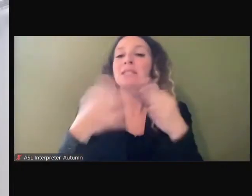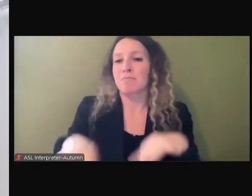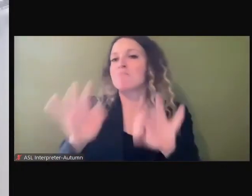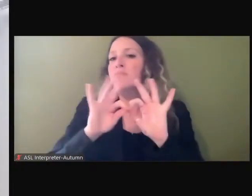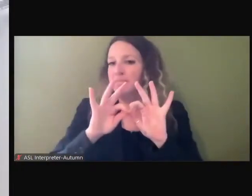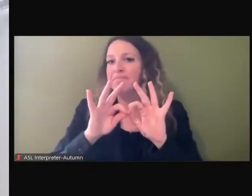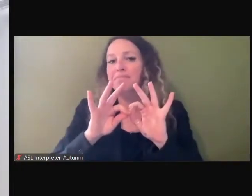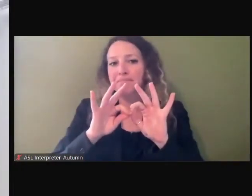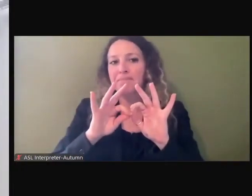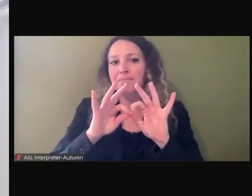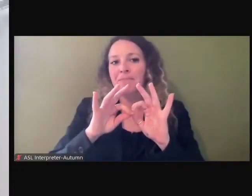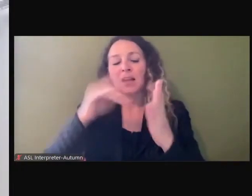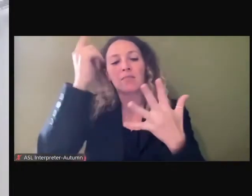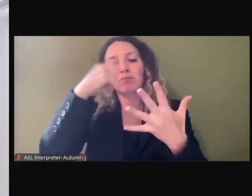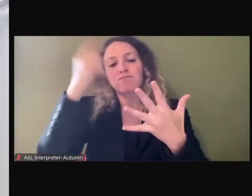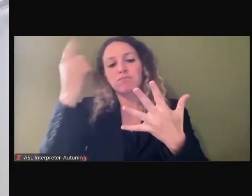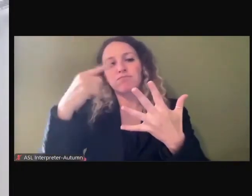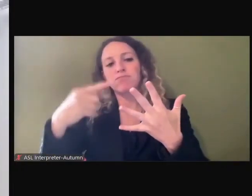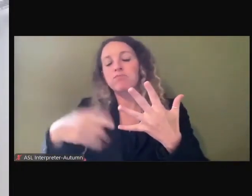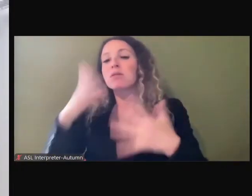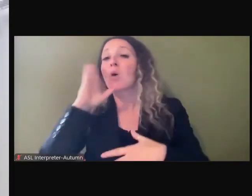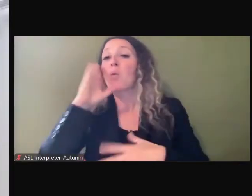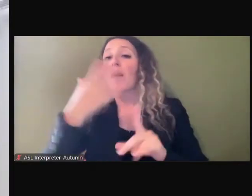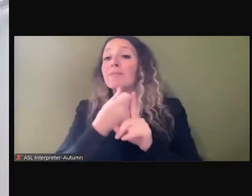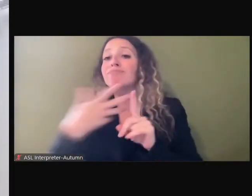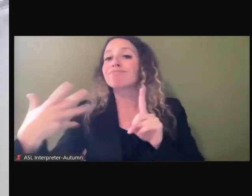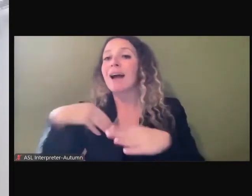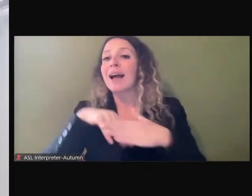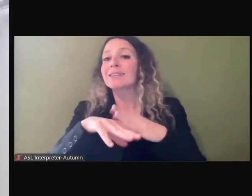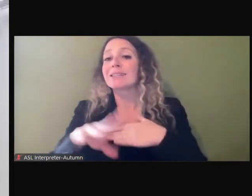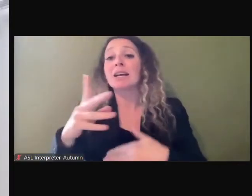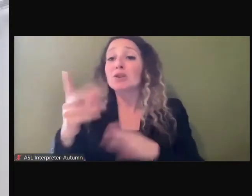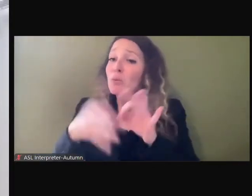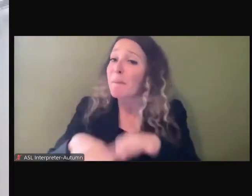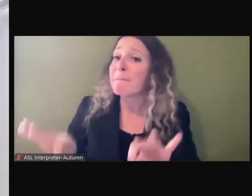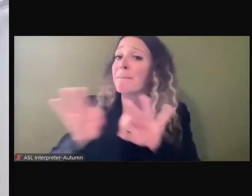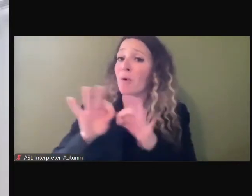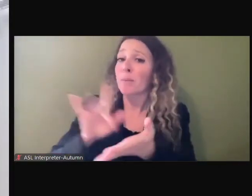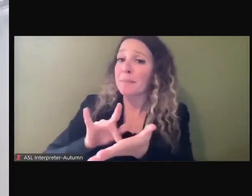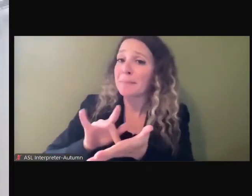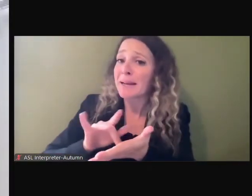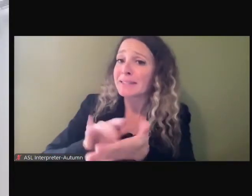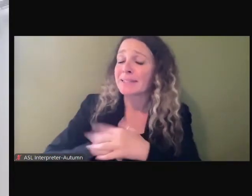These steps will significantly expand access to necessary medications, ensuring that telehealth